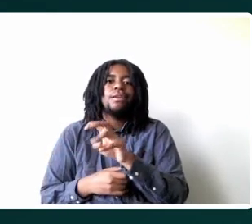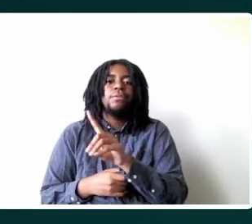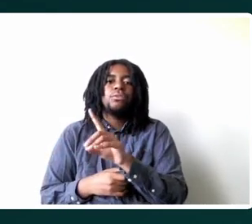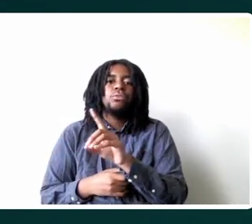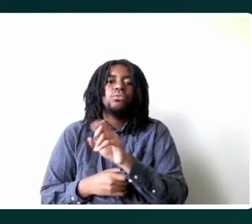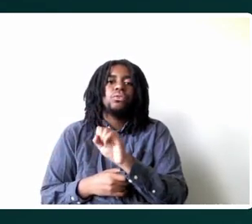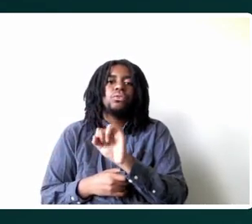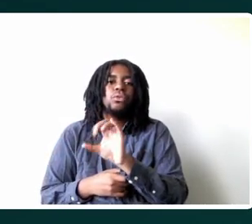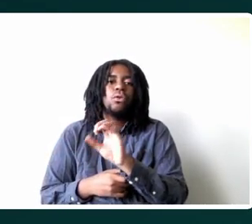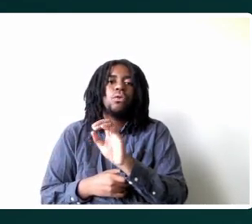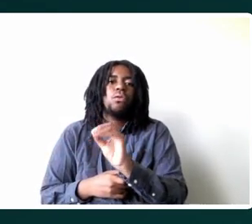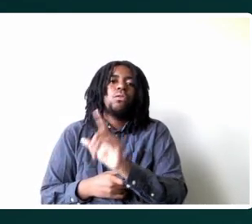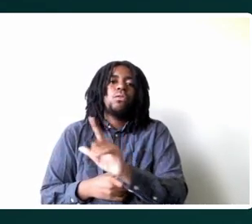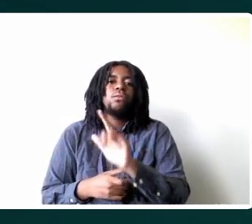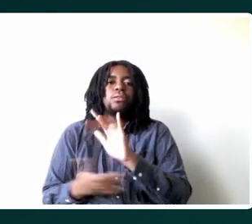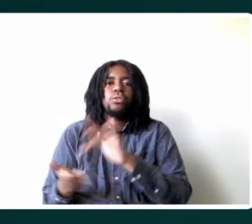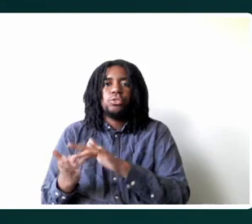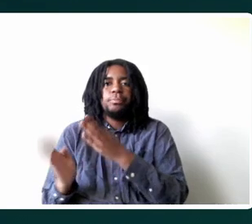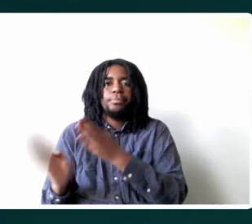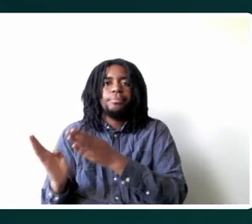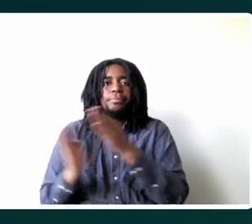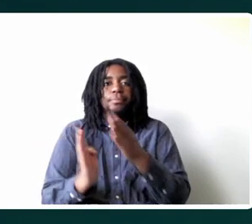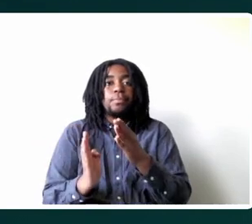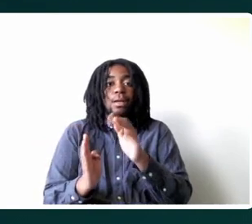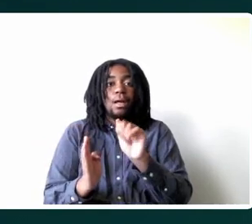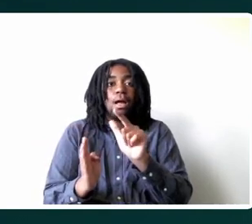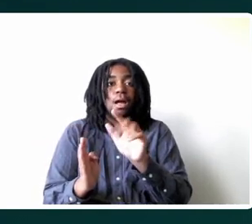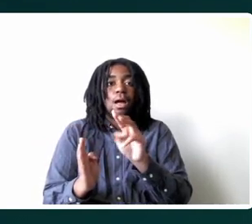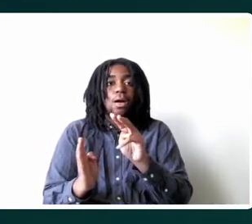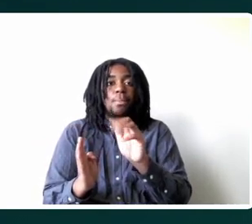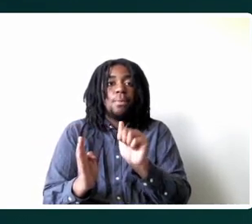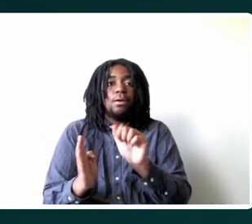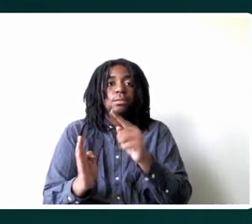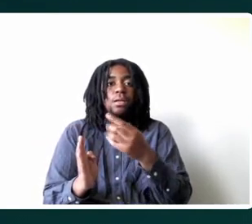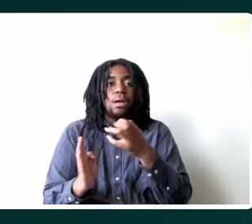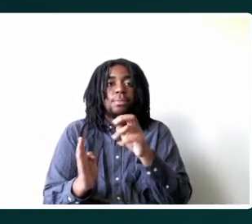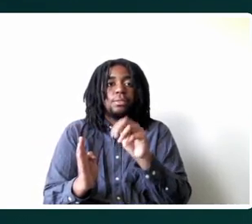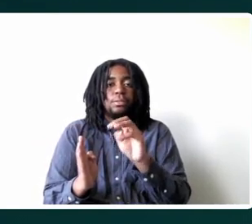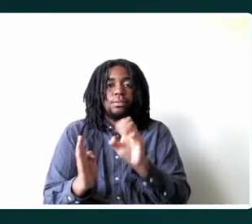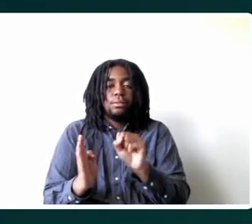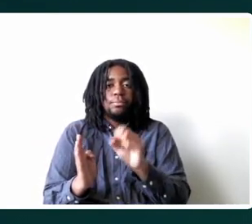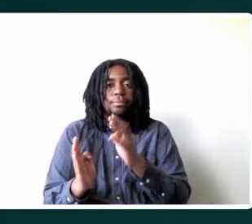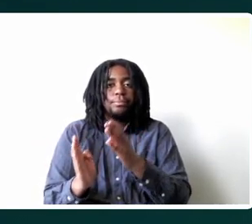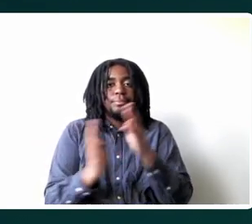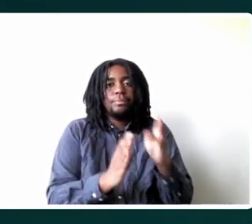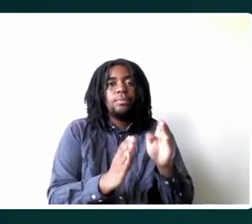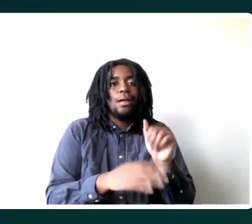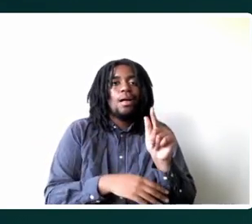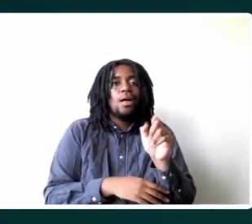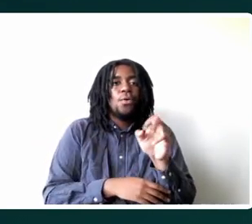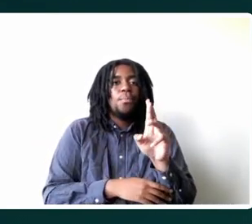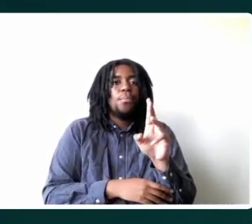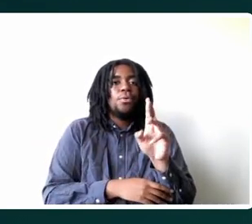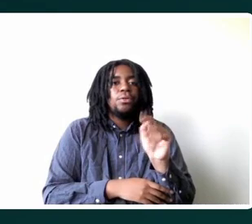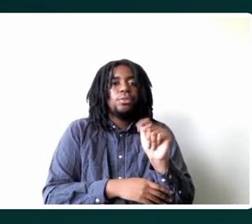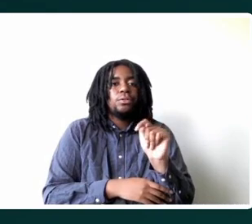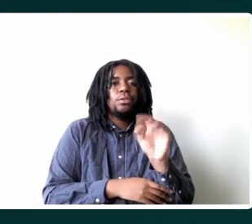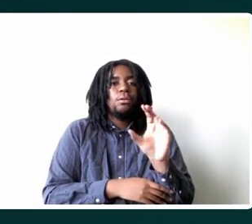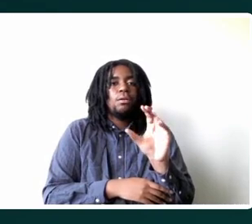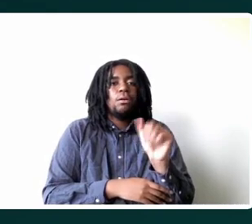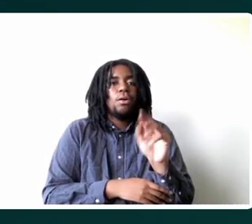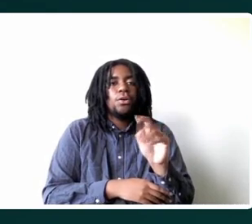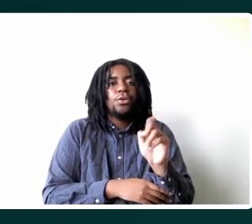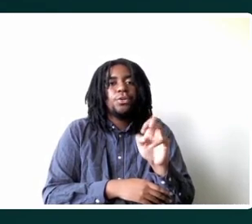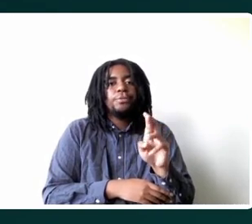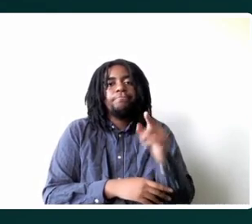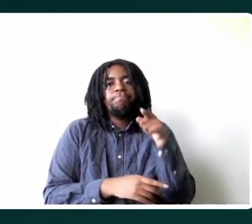second from right; and then Albert Carter who was the curator of the Howard Gallery of Art.